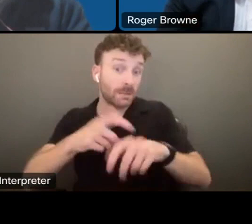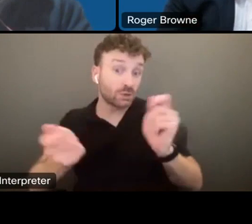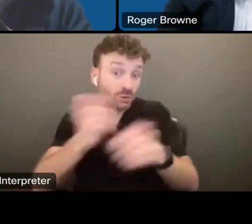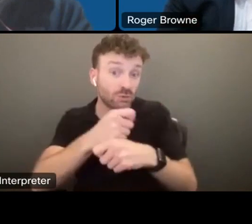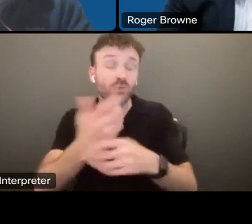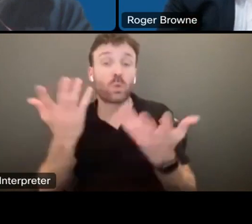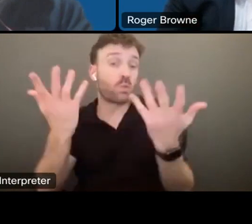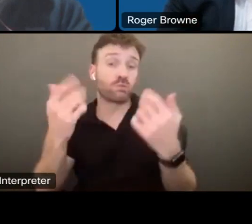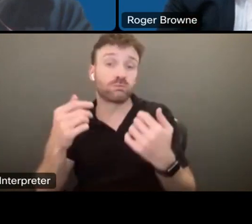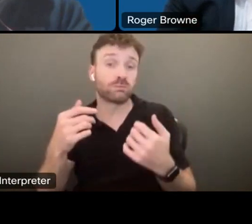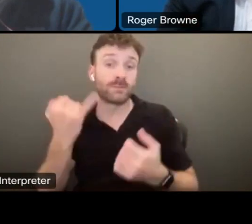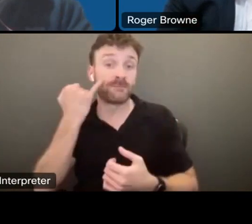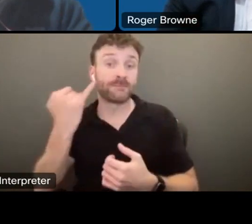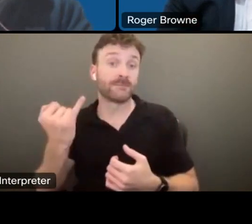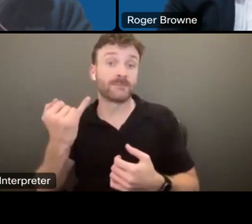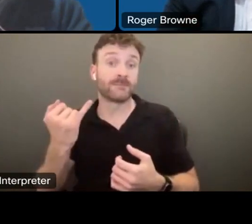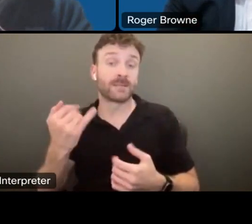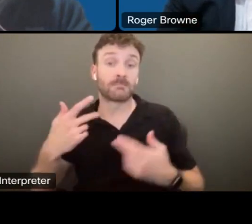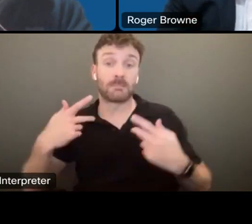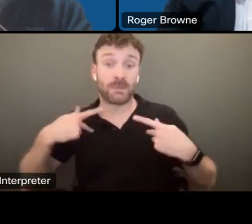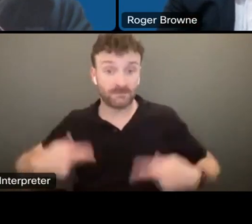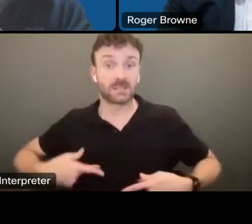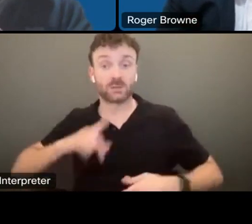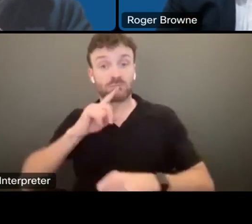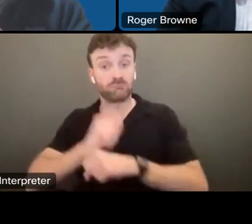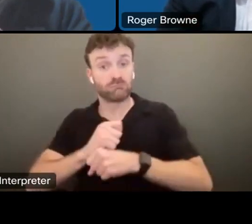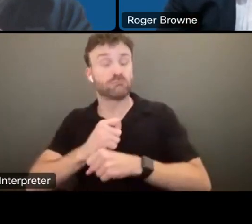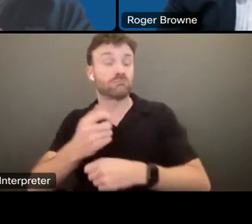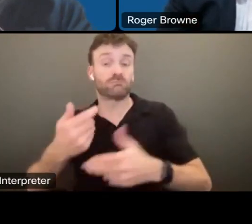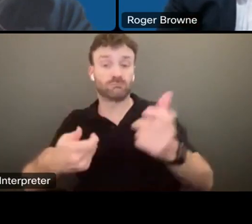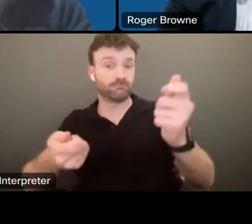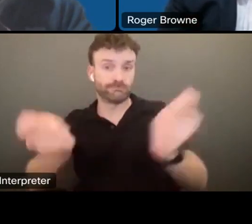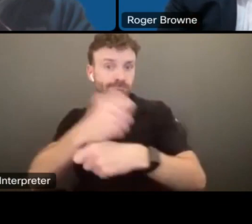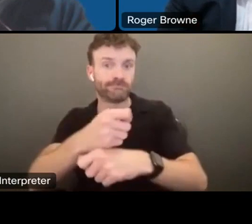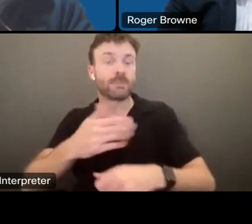Or if there's a need for some sort of a physical modification, likewise, my team looks after